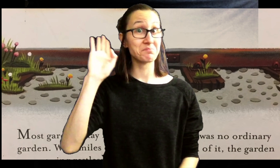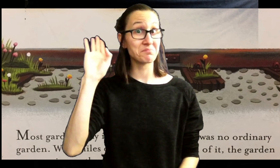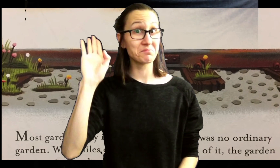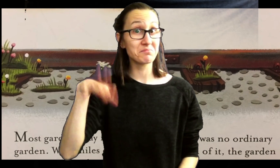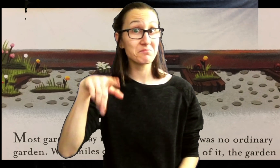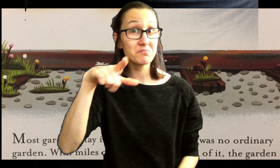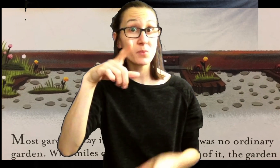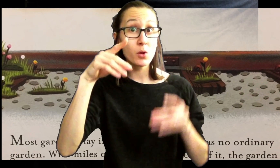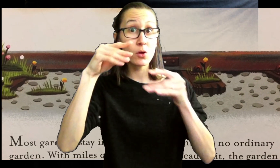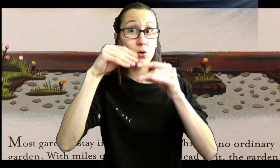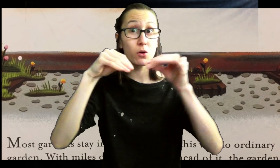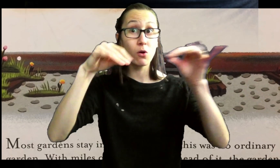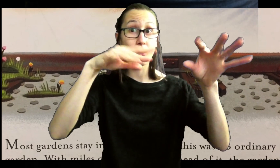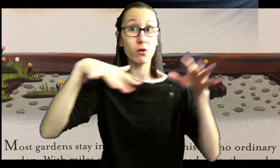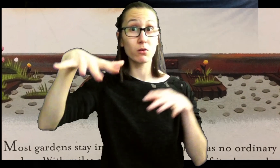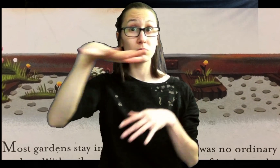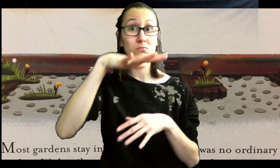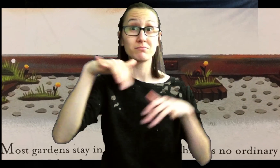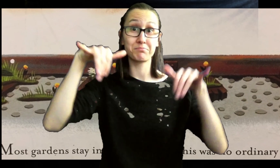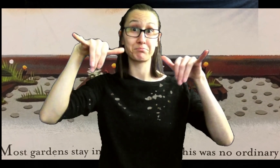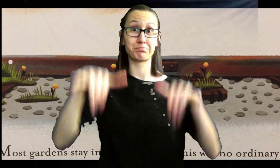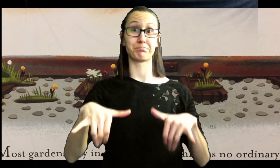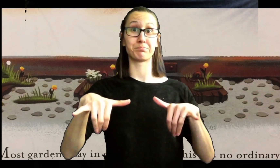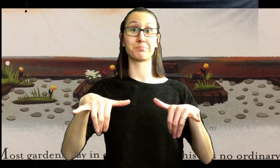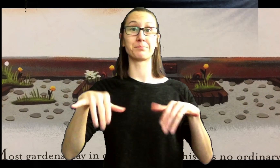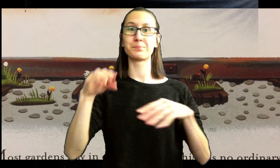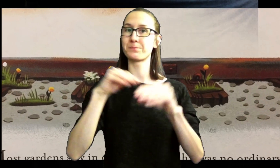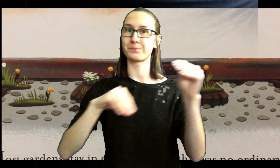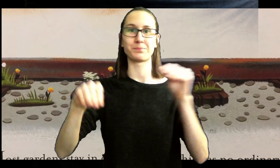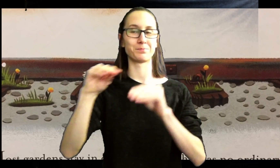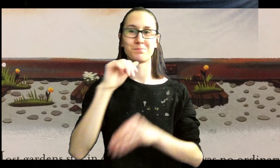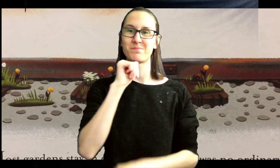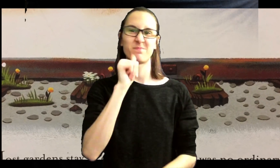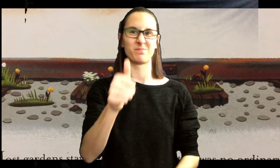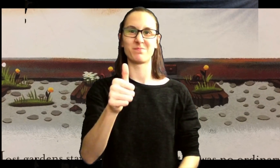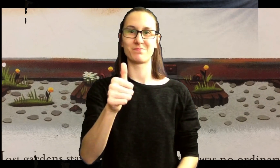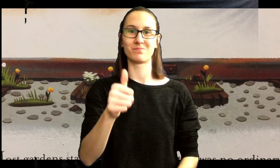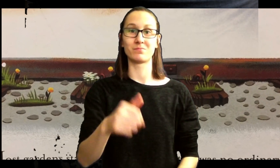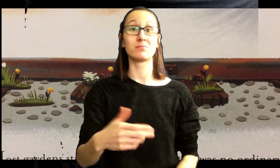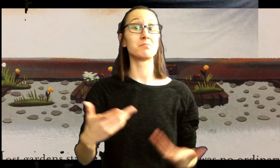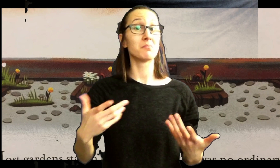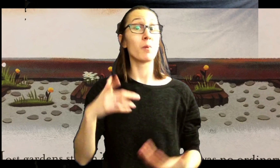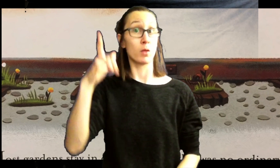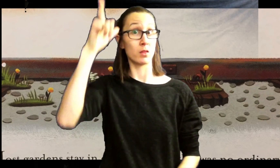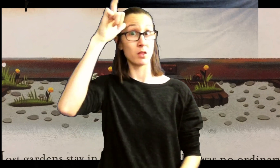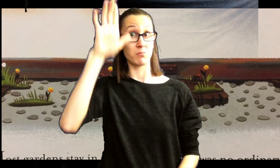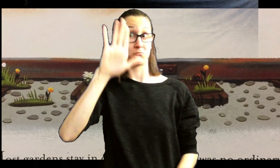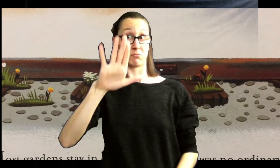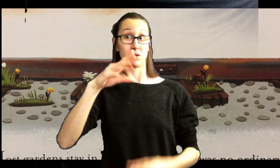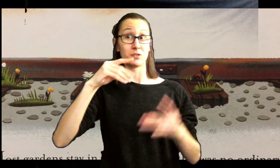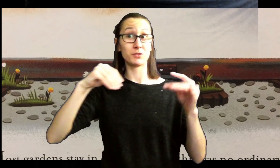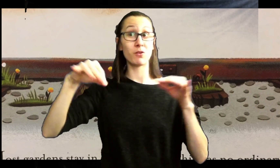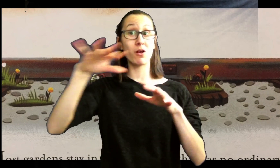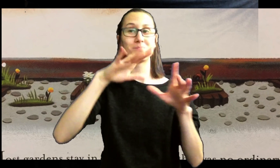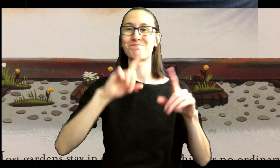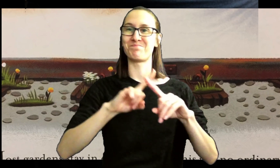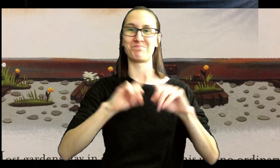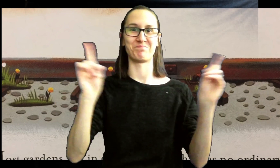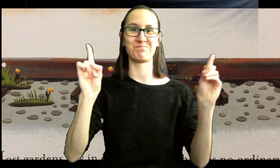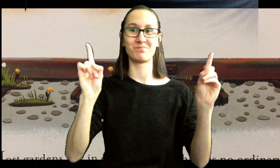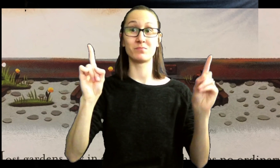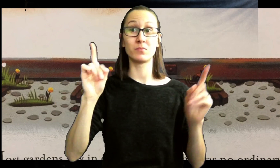Most gardens stay in one place. But this was no ordinary garden.